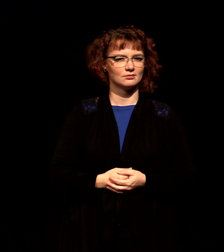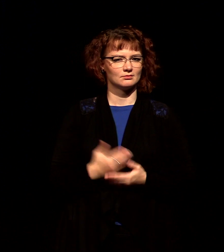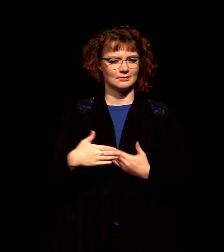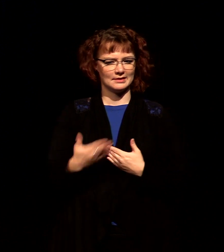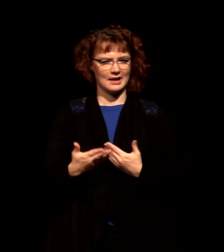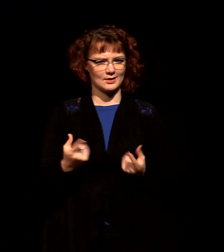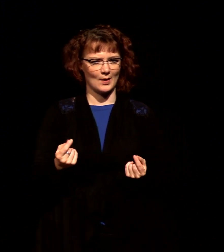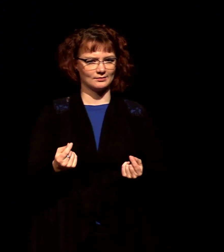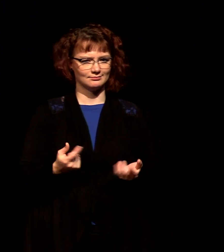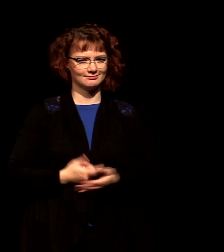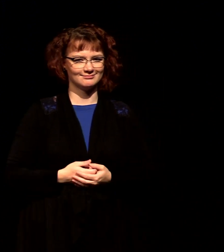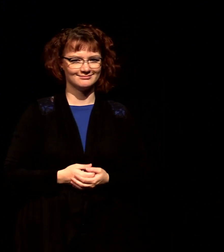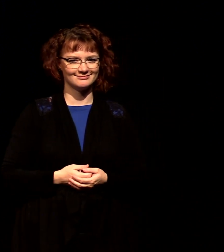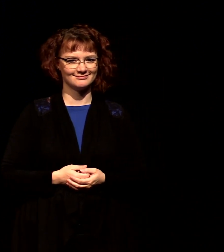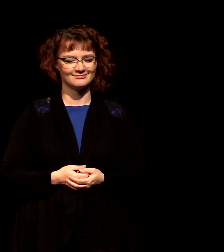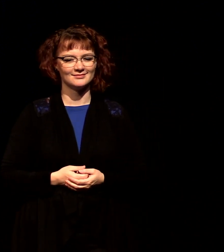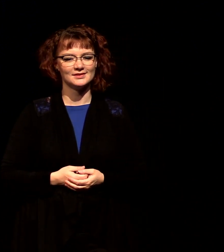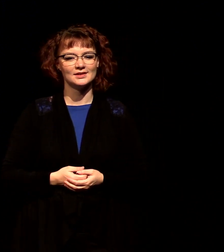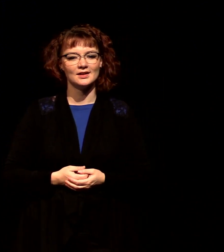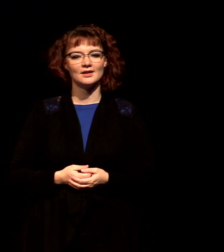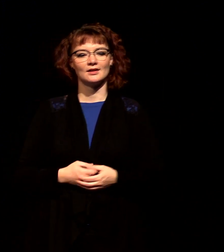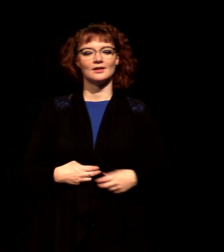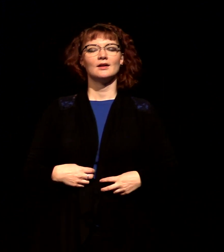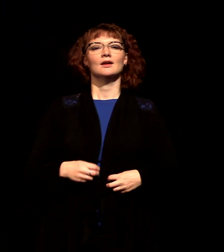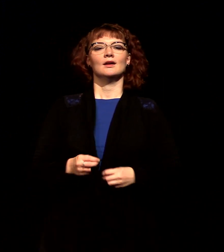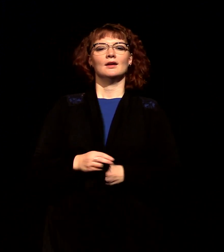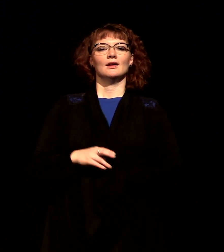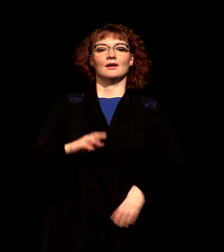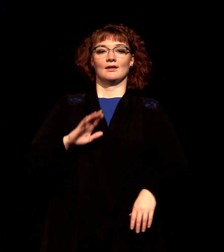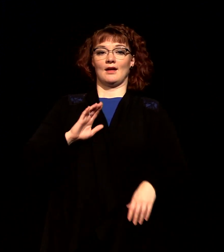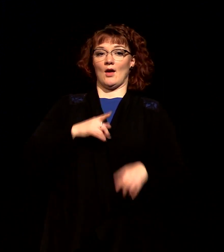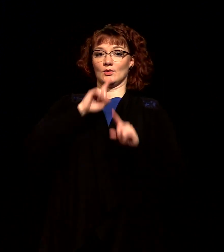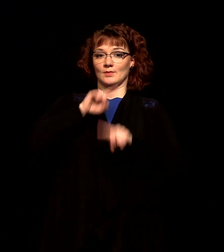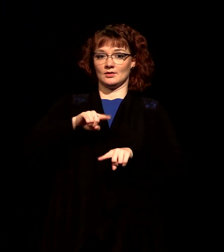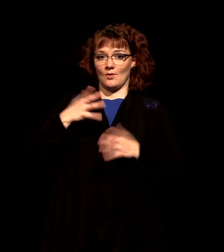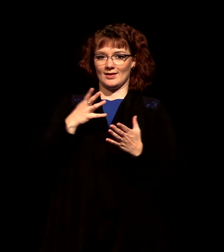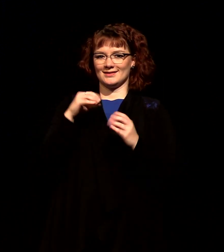Look at the imperatives are the instructions included in the